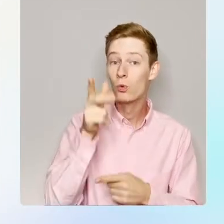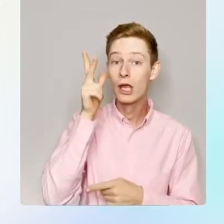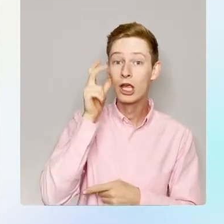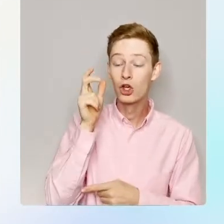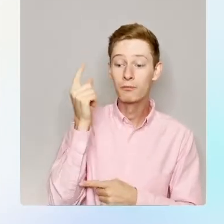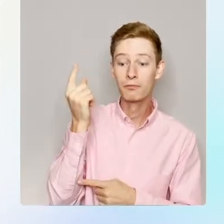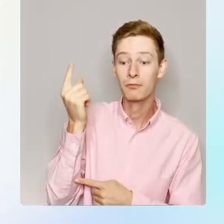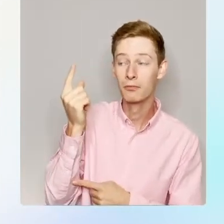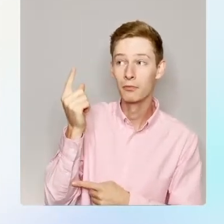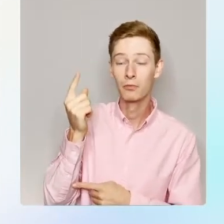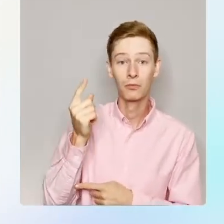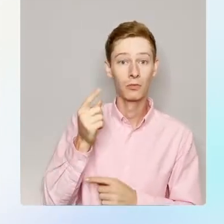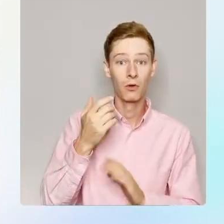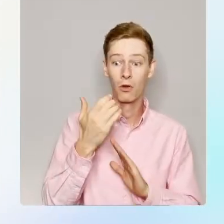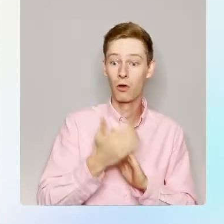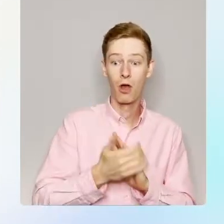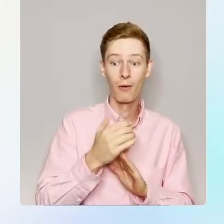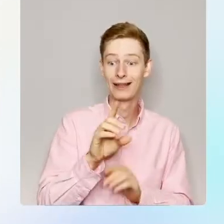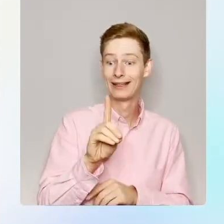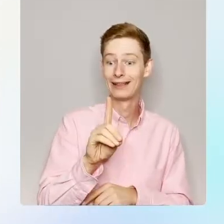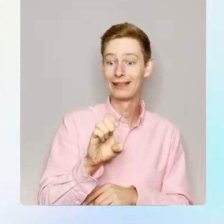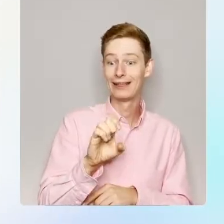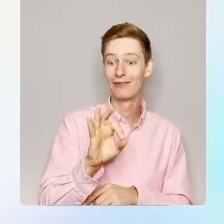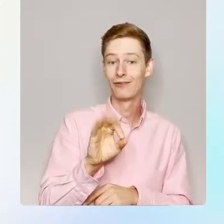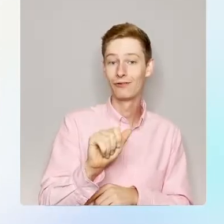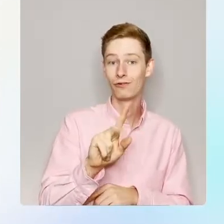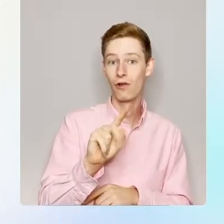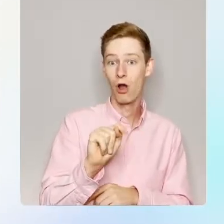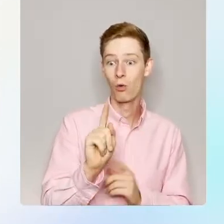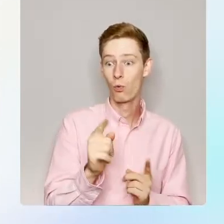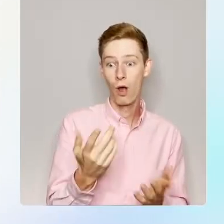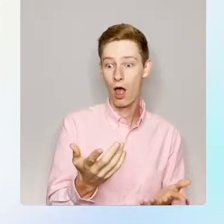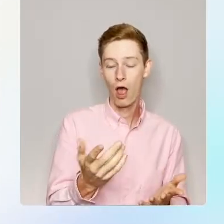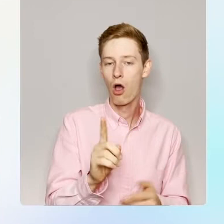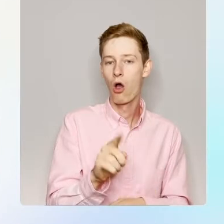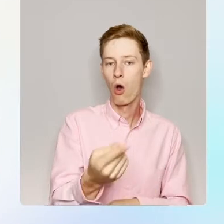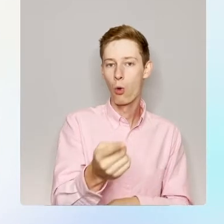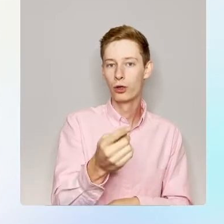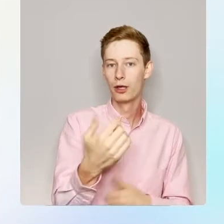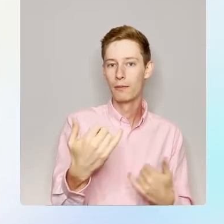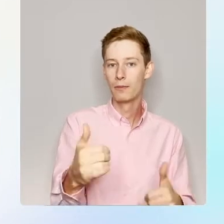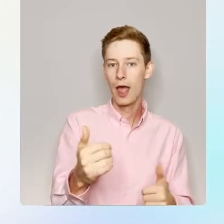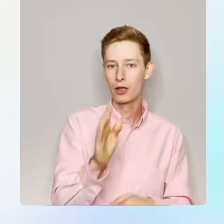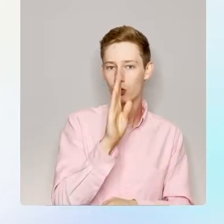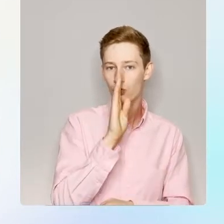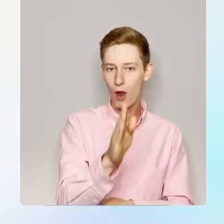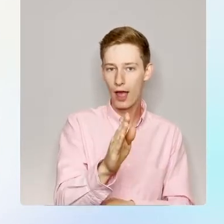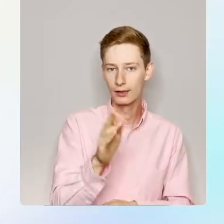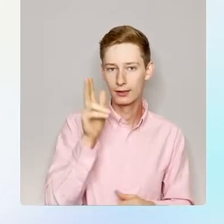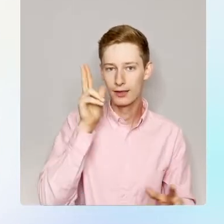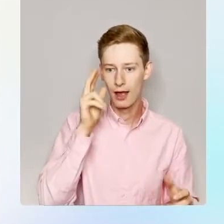the default behavior is to just play the direct sound. This gives you a feeling that you're floating in space.